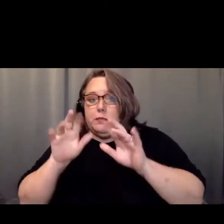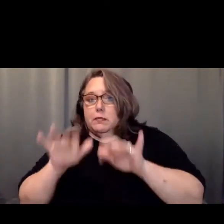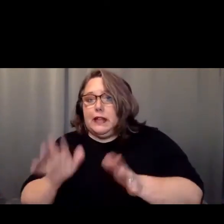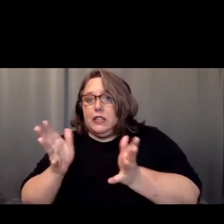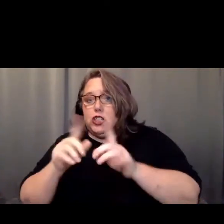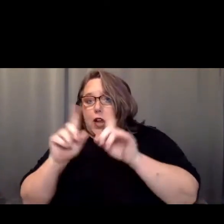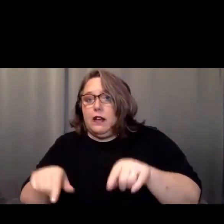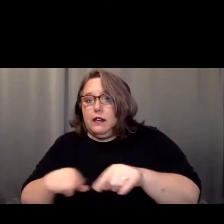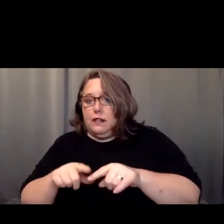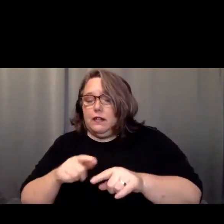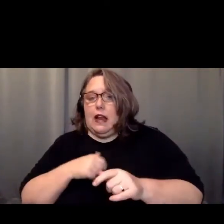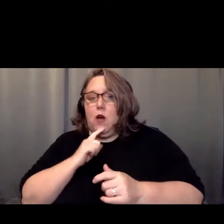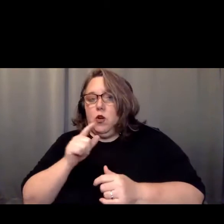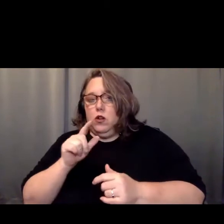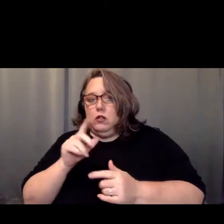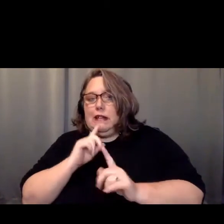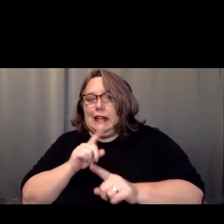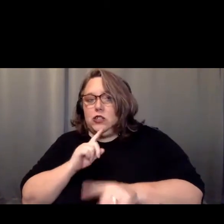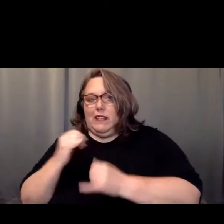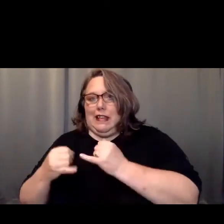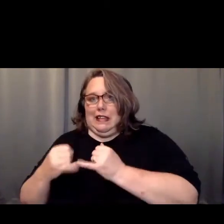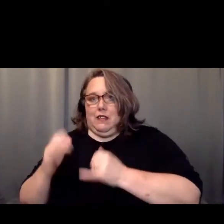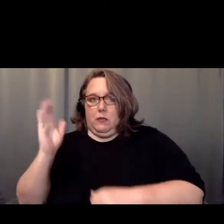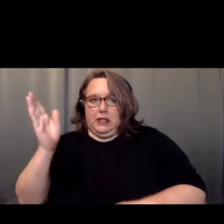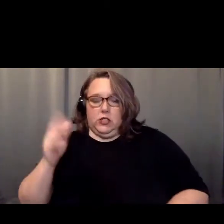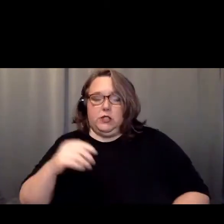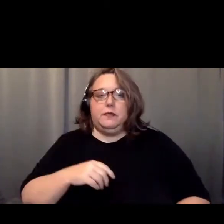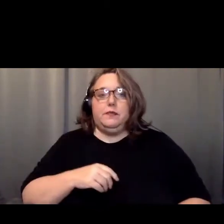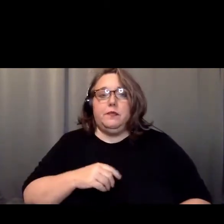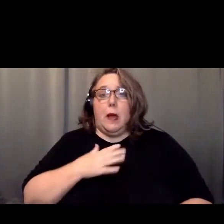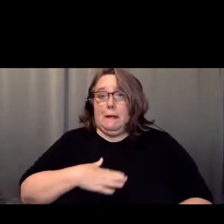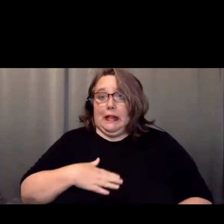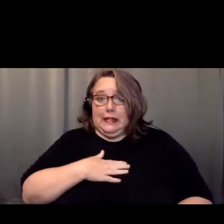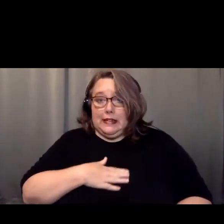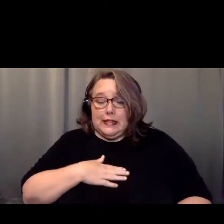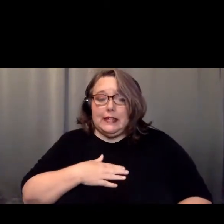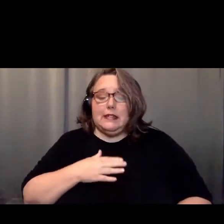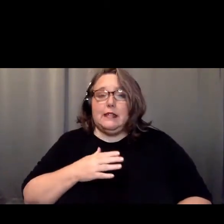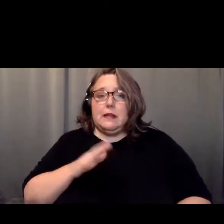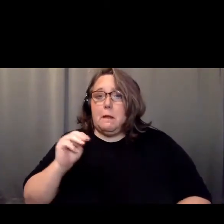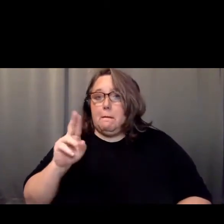at the end. I do want to remind you to please keep yourself muted,